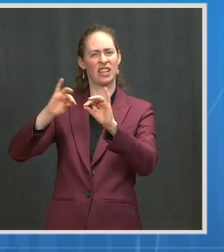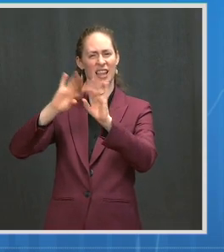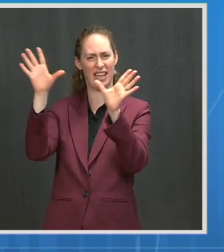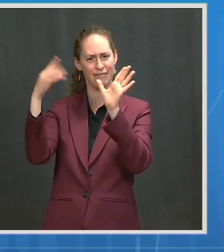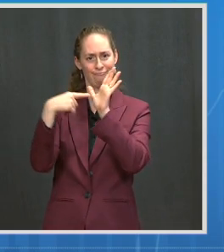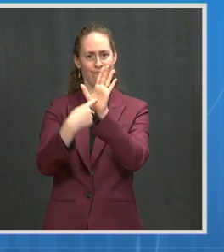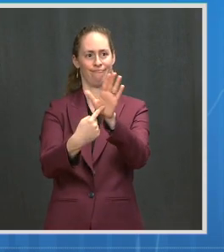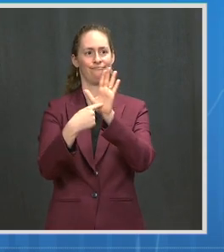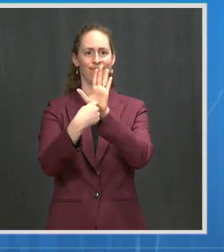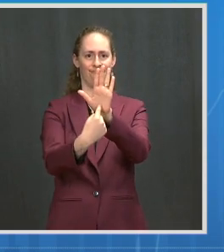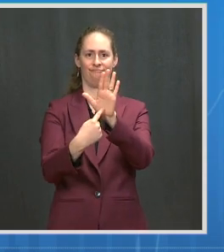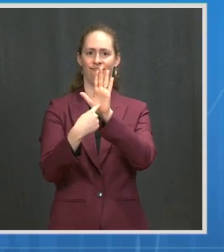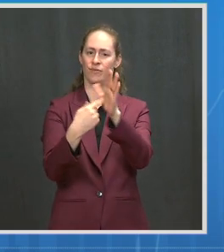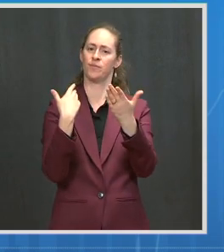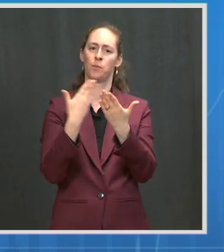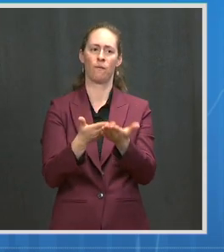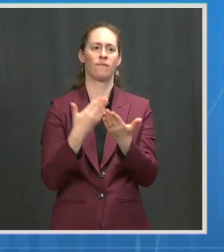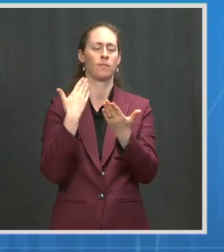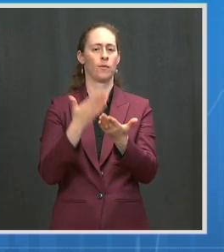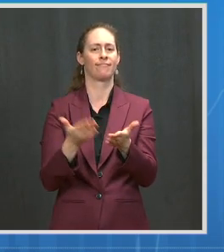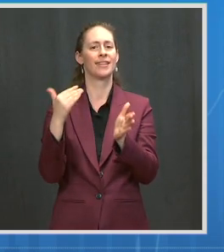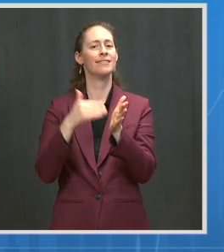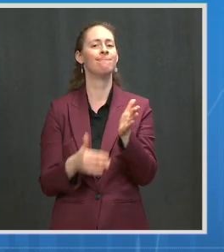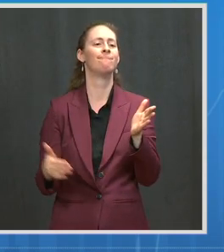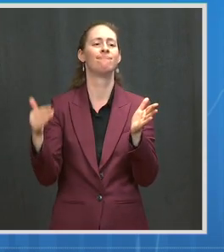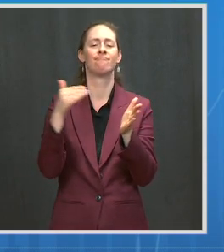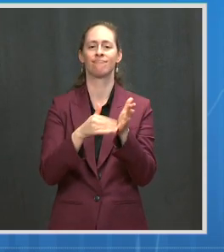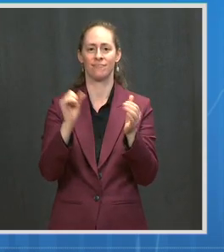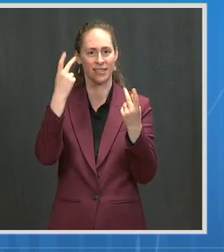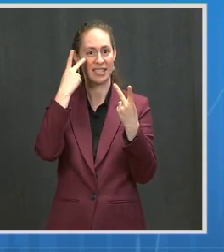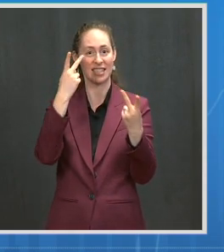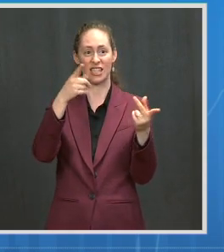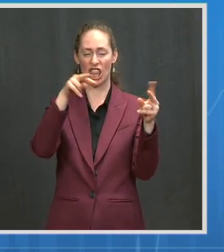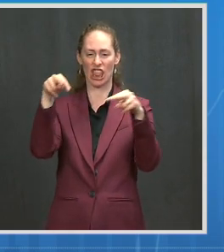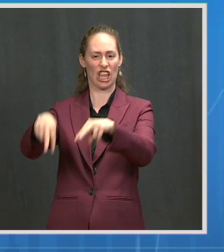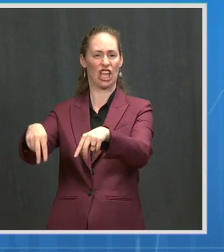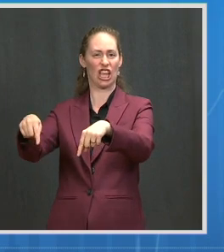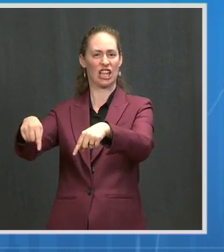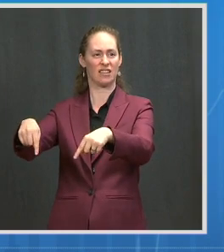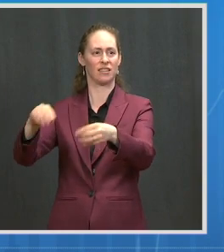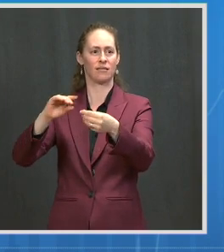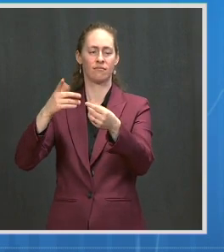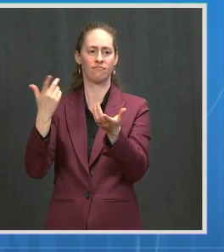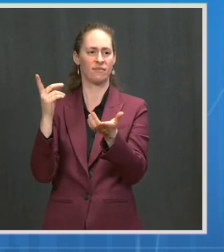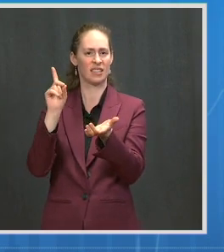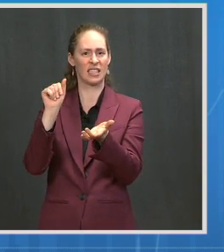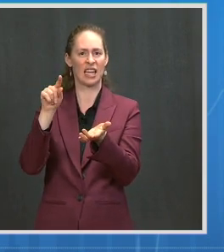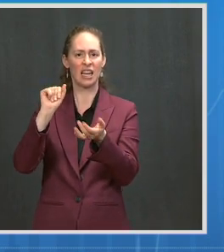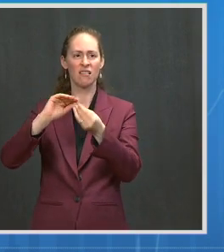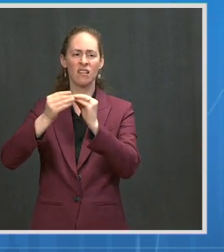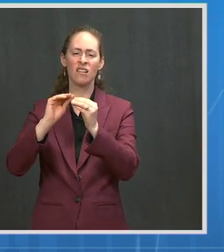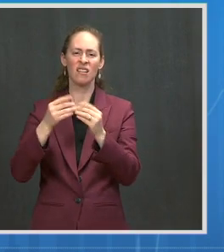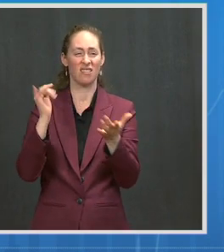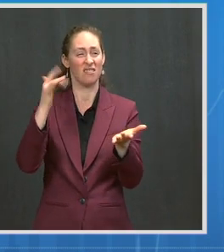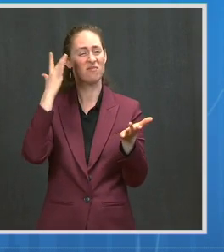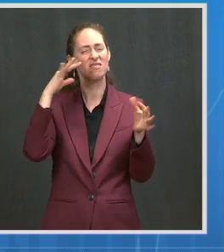literally over the last few days -- indicating another very strong reason why we should be getting vaccinated.